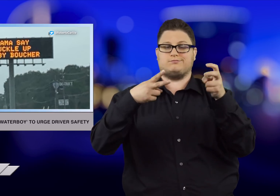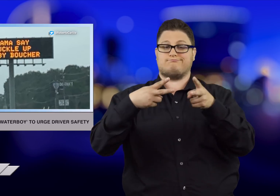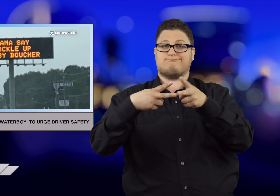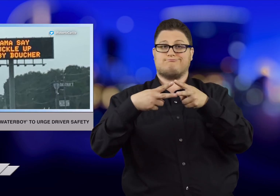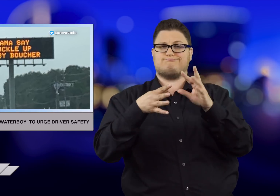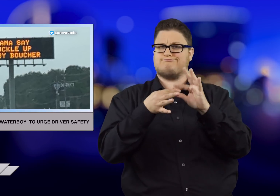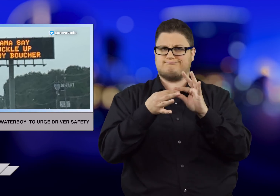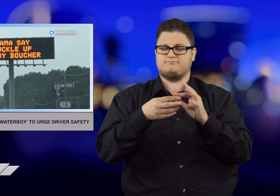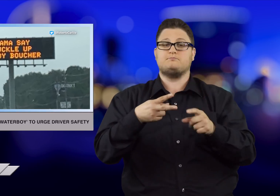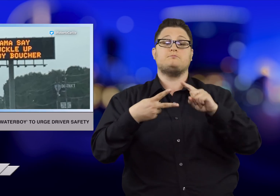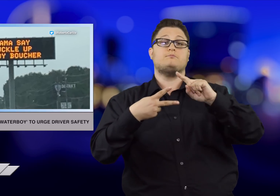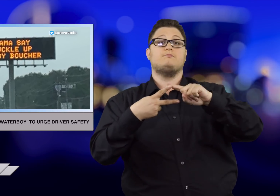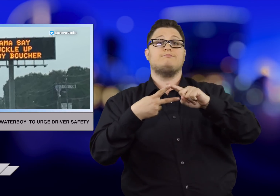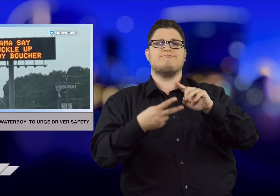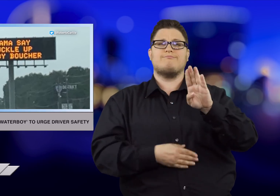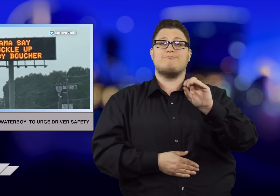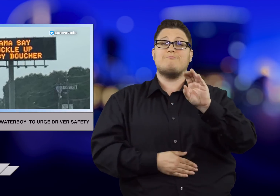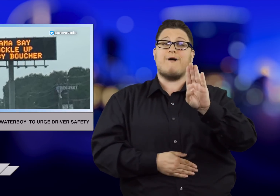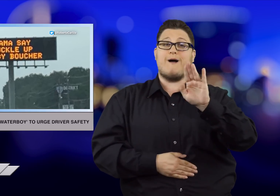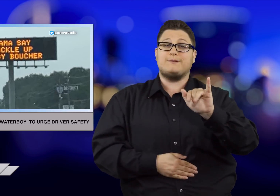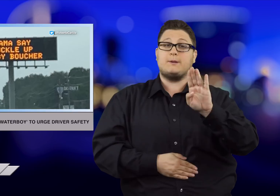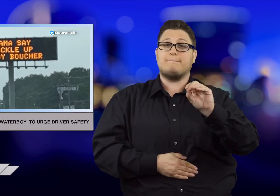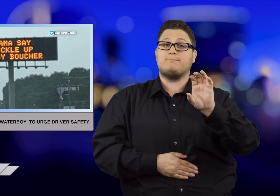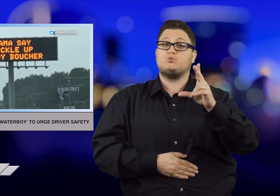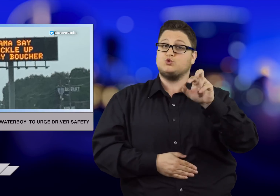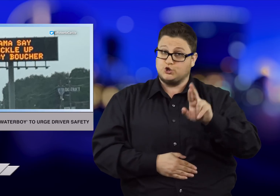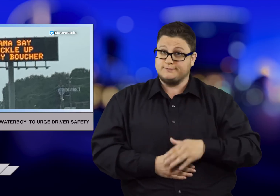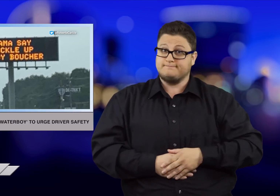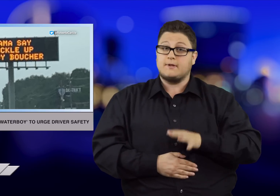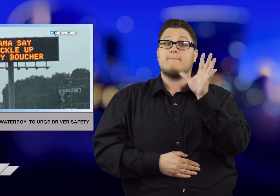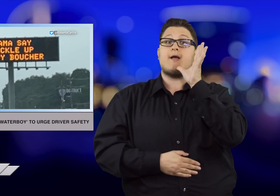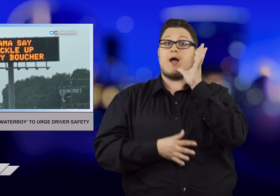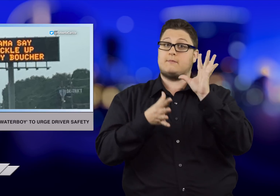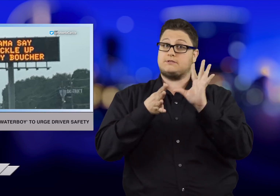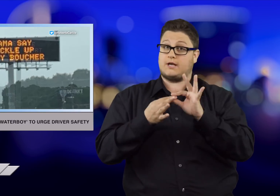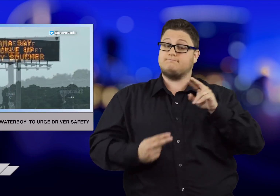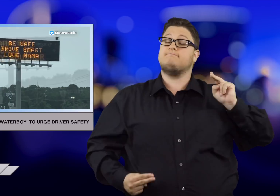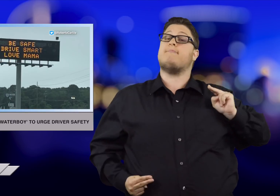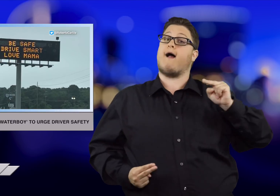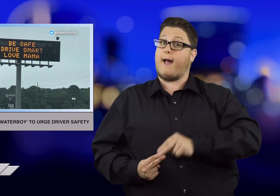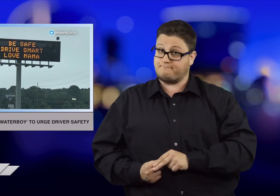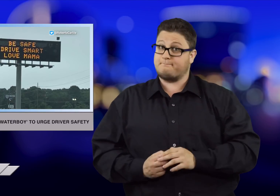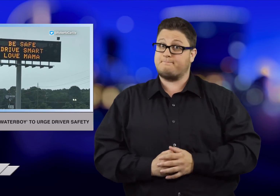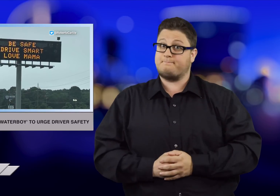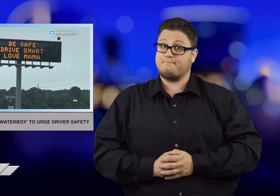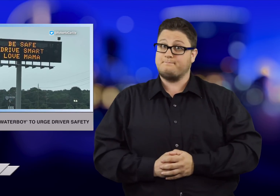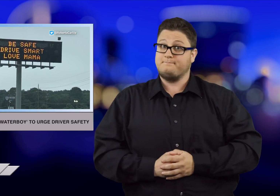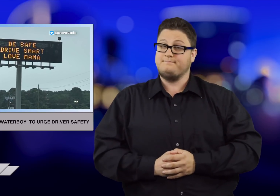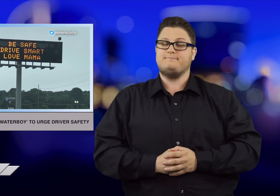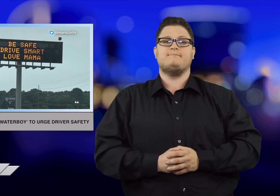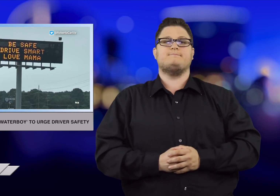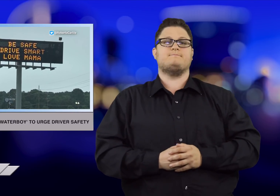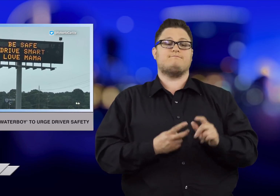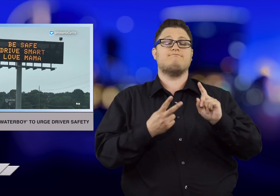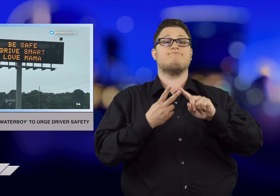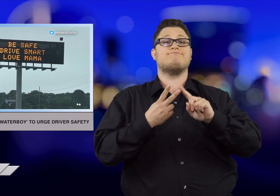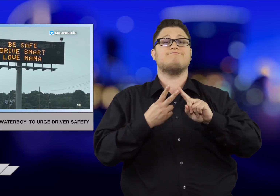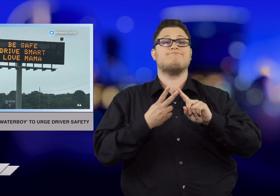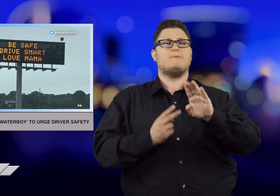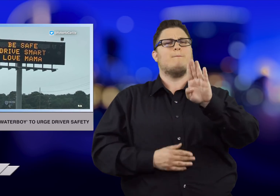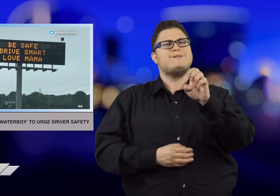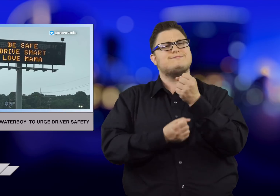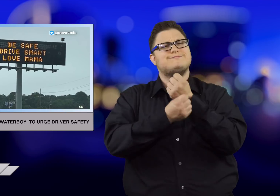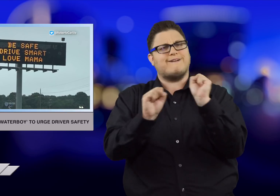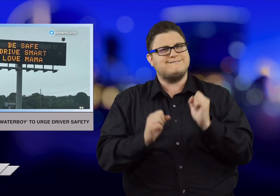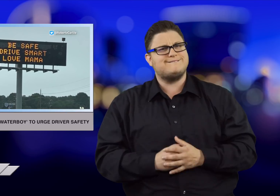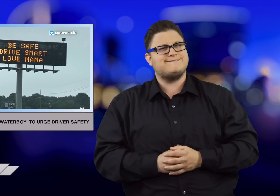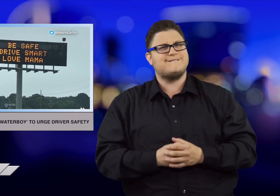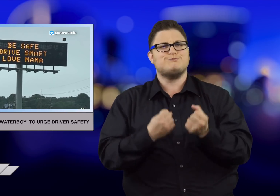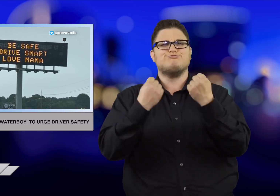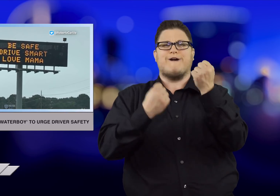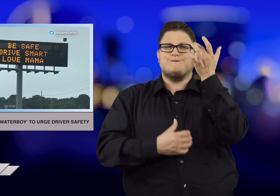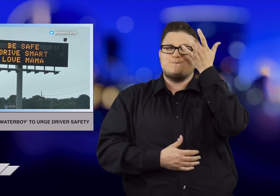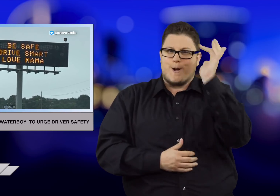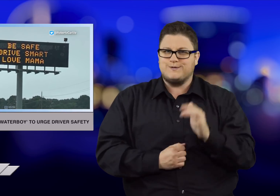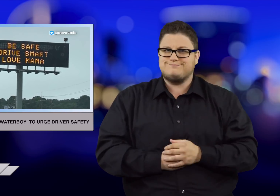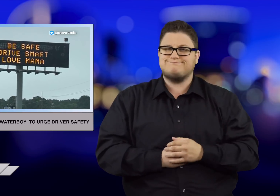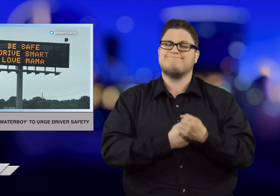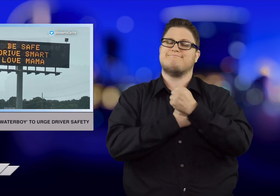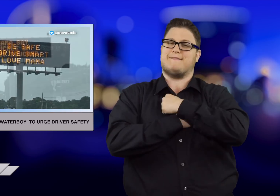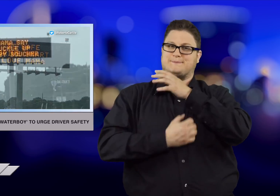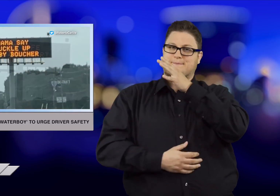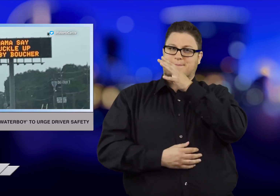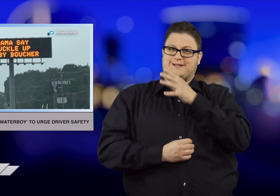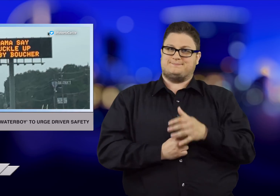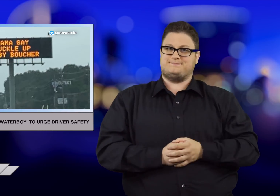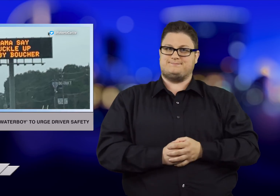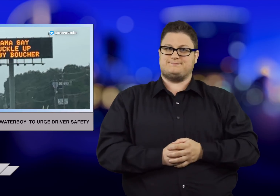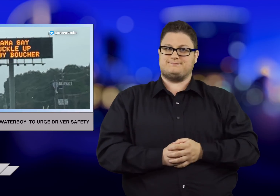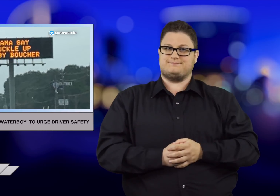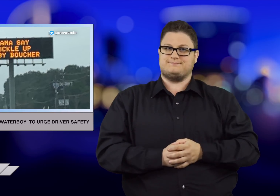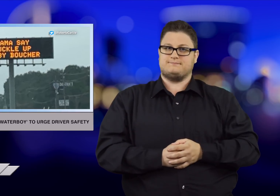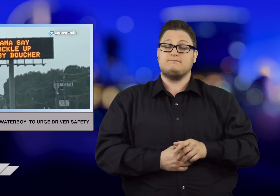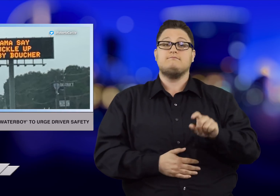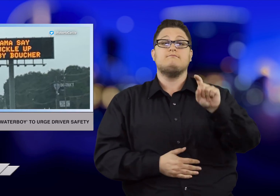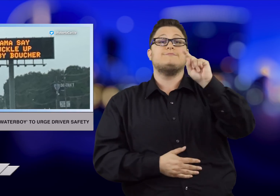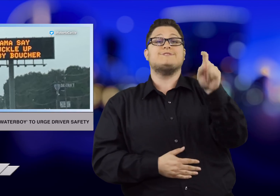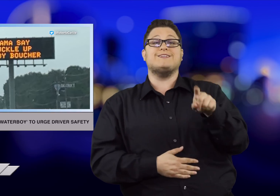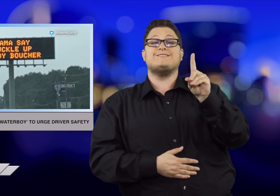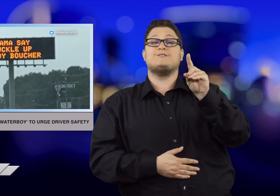The quotes included "Mama say buckle up Bobby Boucher" and "Be safe, drive smart. Love mama."